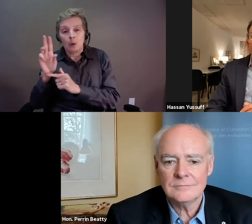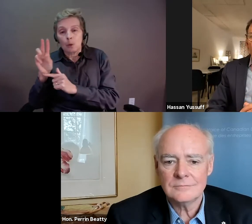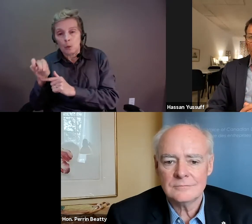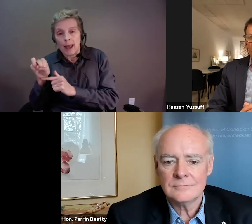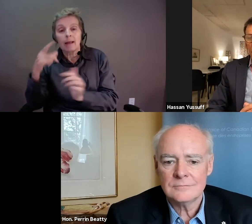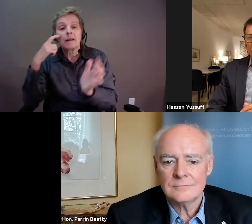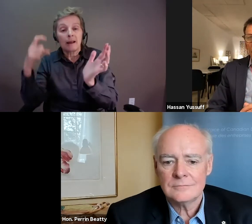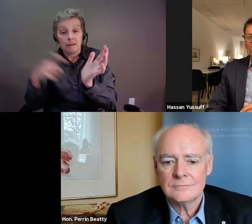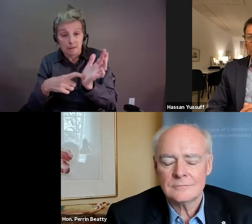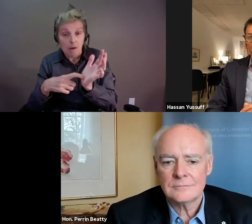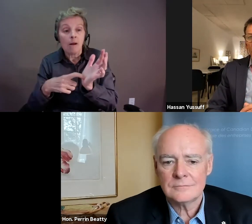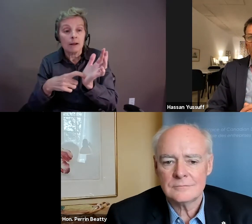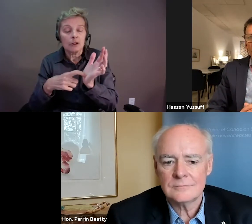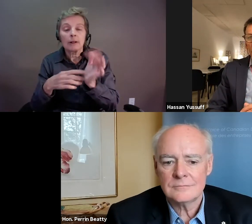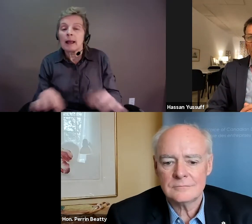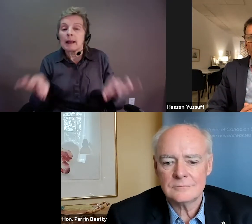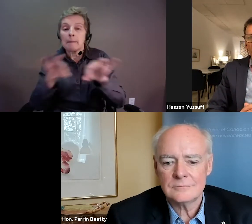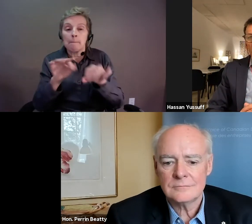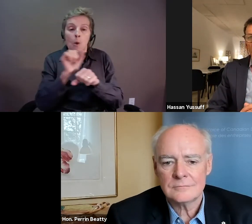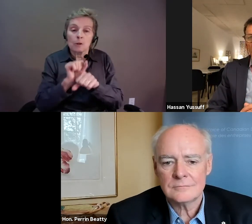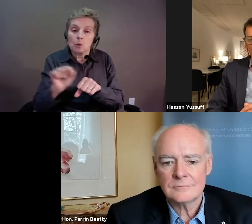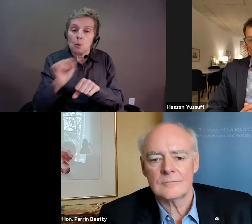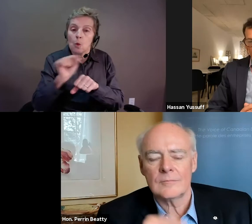of course, the important work we have to do on disability and of course,